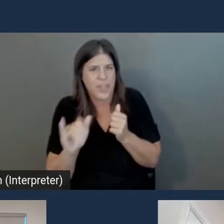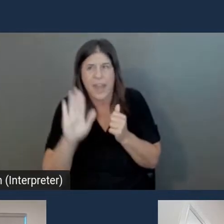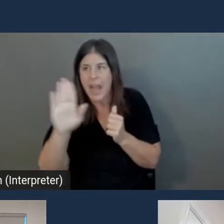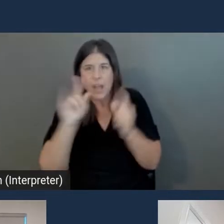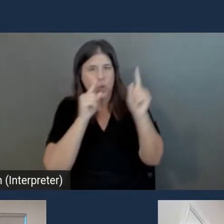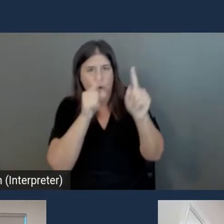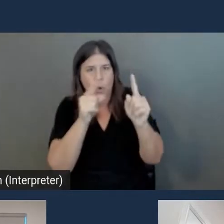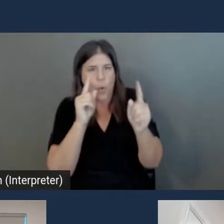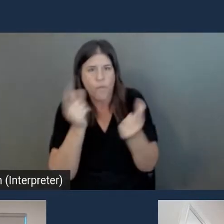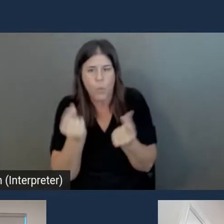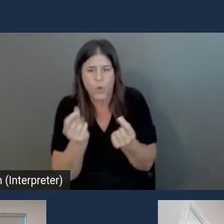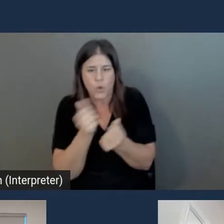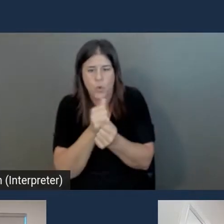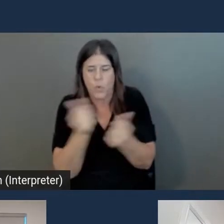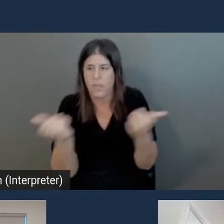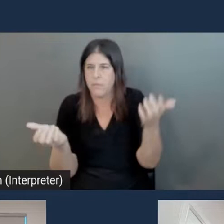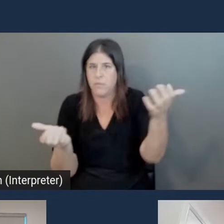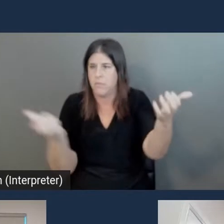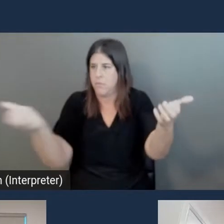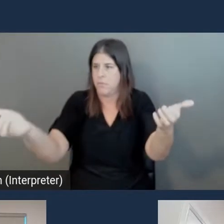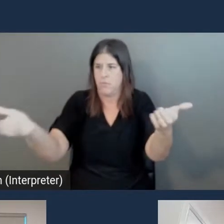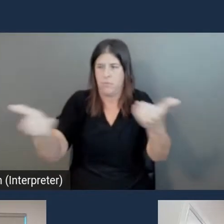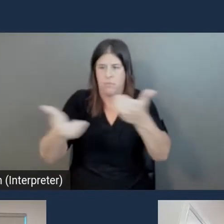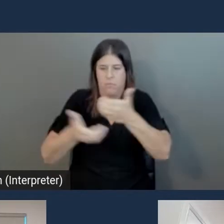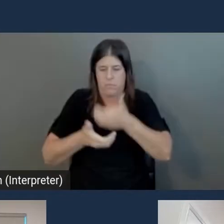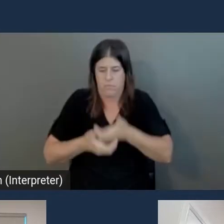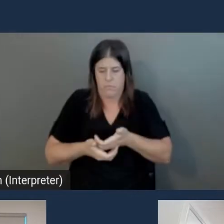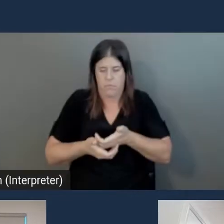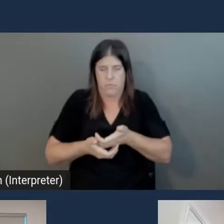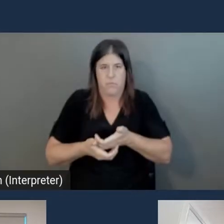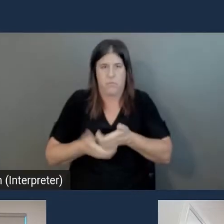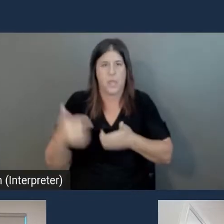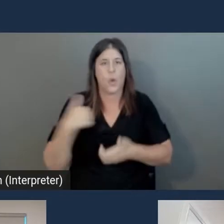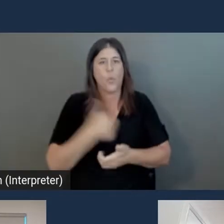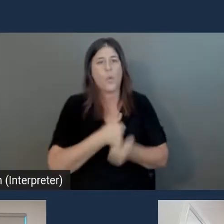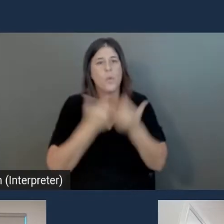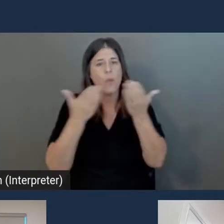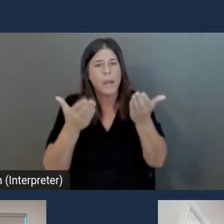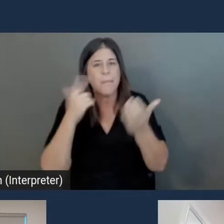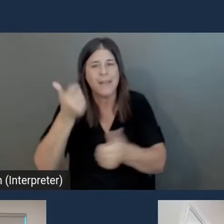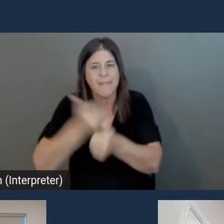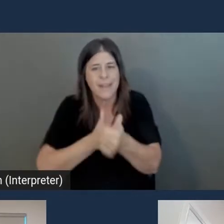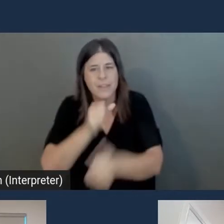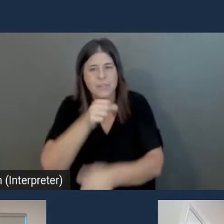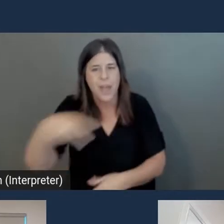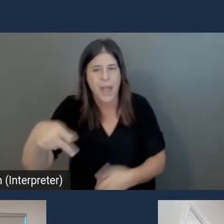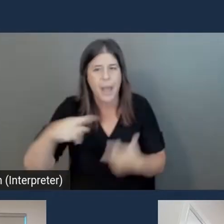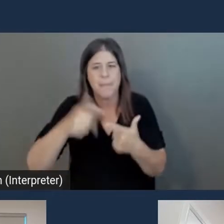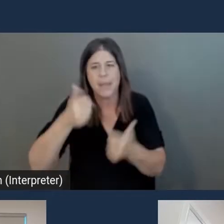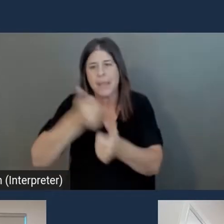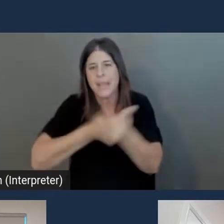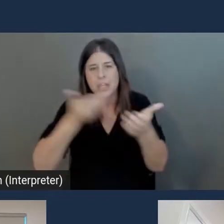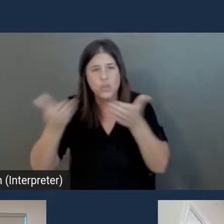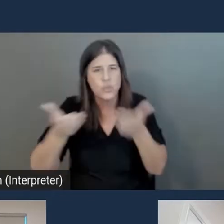We combined the two, every general recommendations for each application, each server, what you can do with those applications,